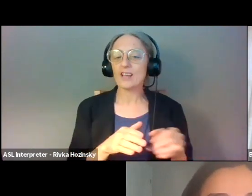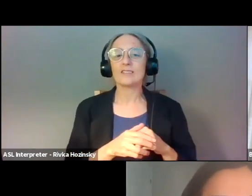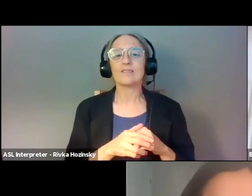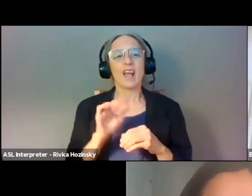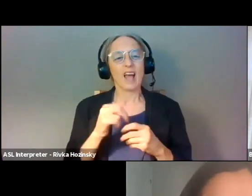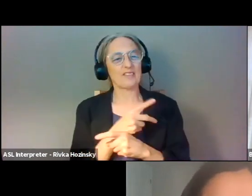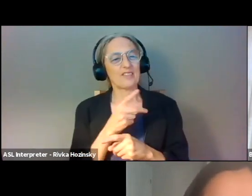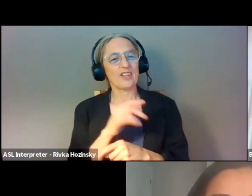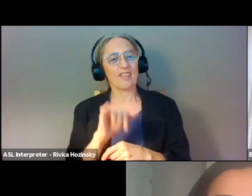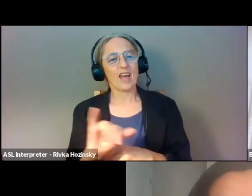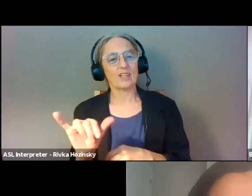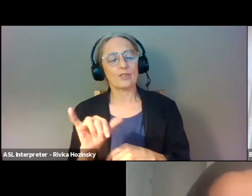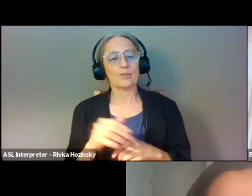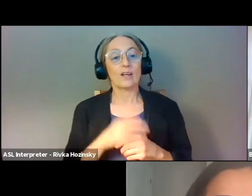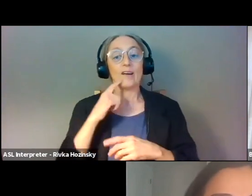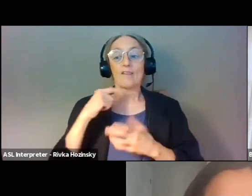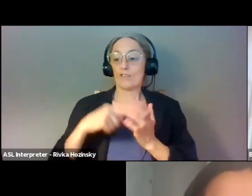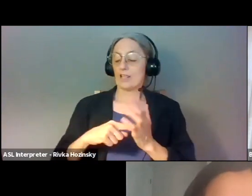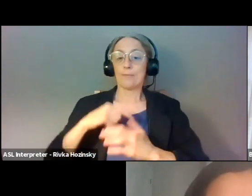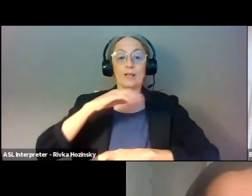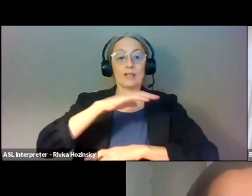So on a desktop/laptop you'll see more